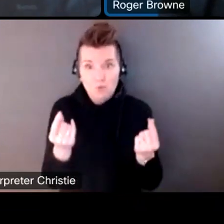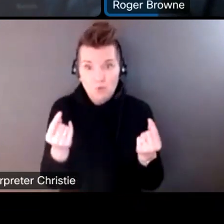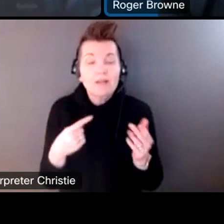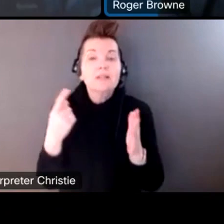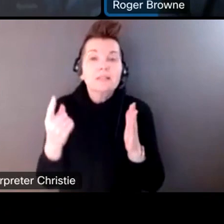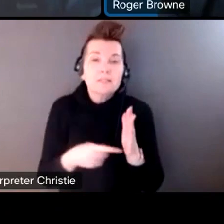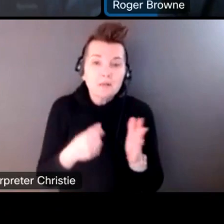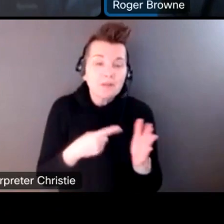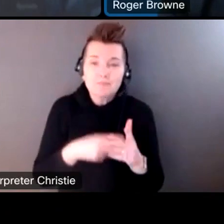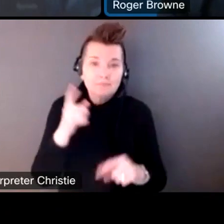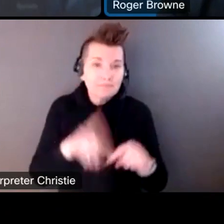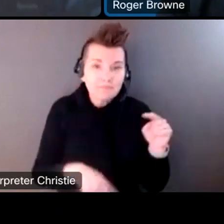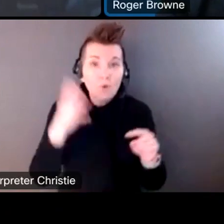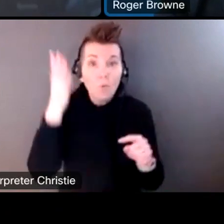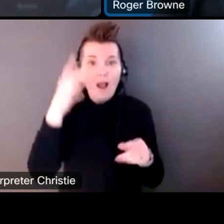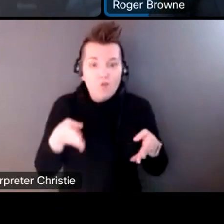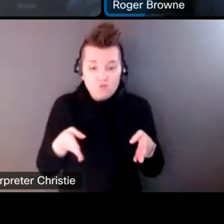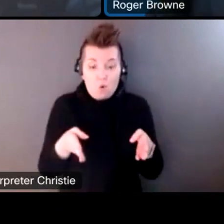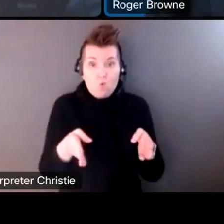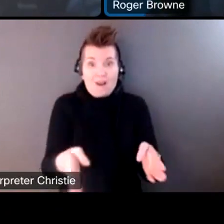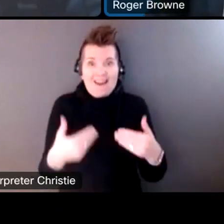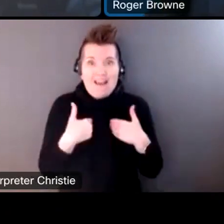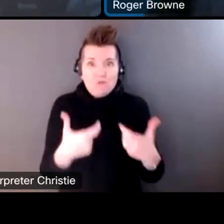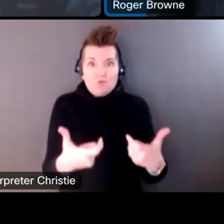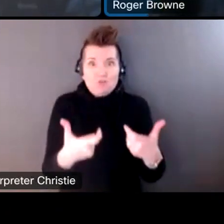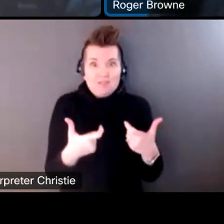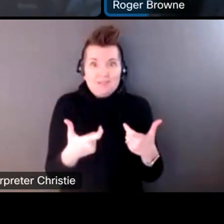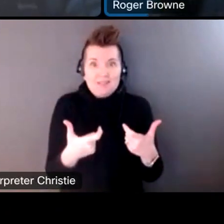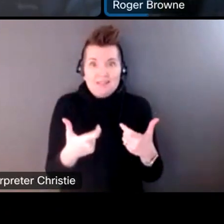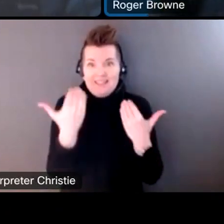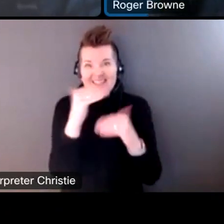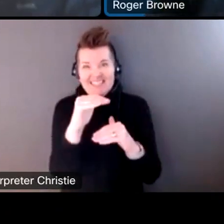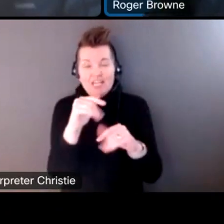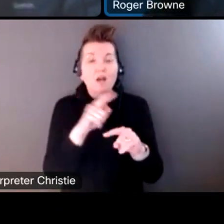So providing you the opportunity and making sure you're fully aware that you may have